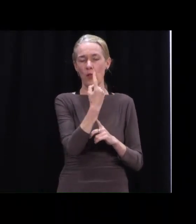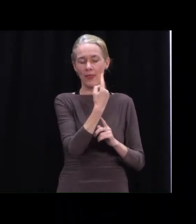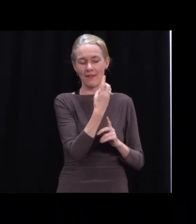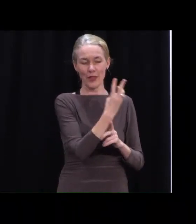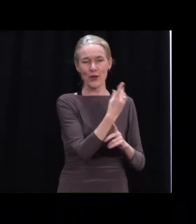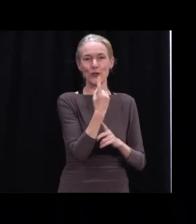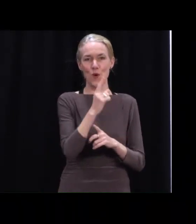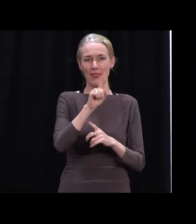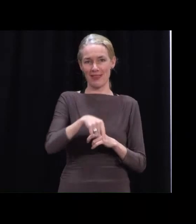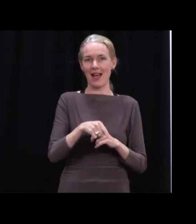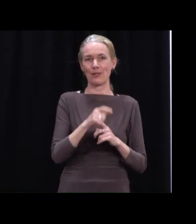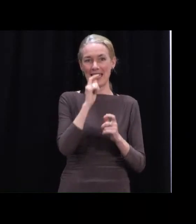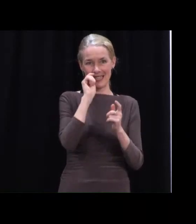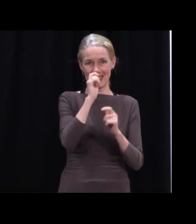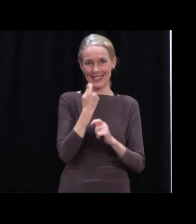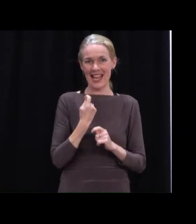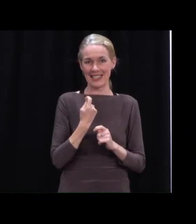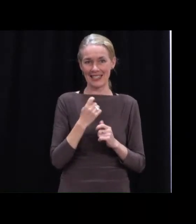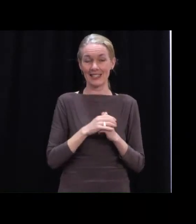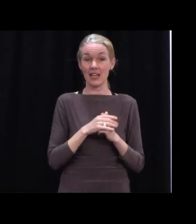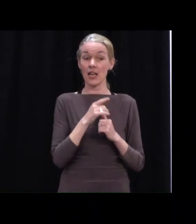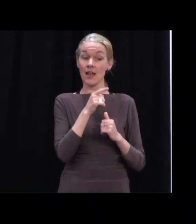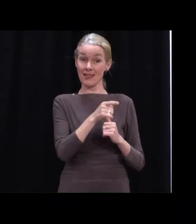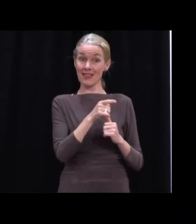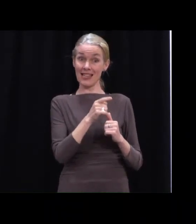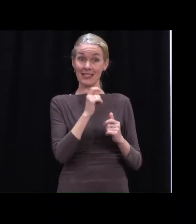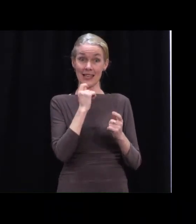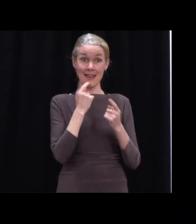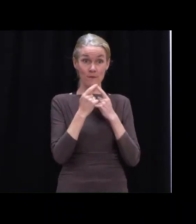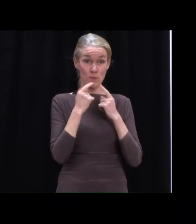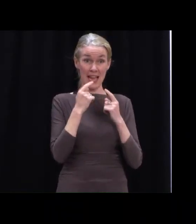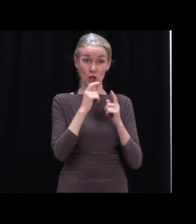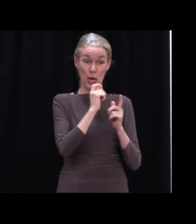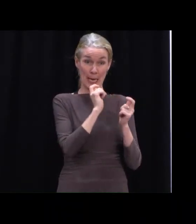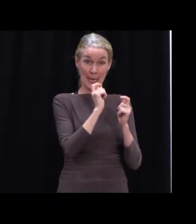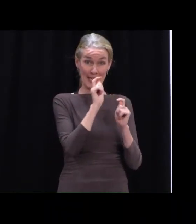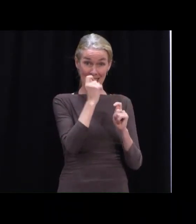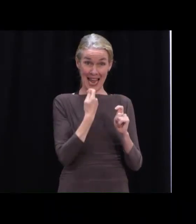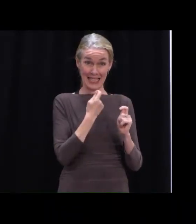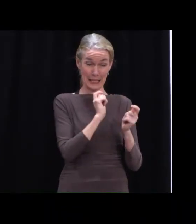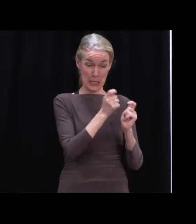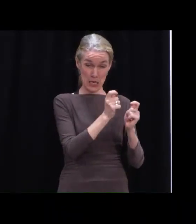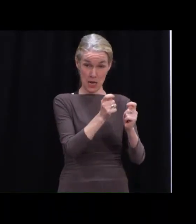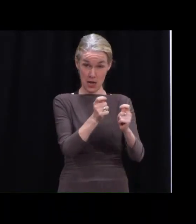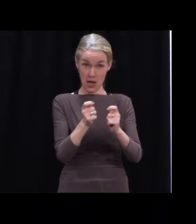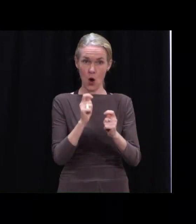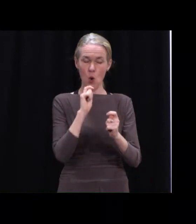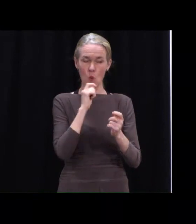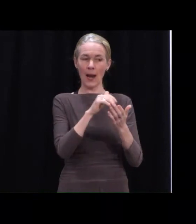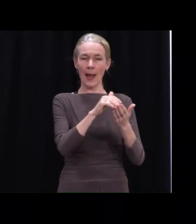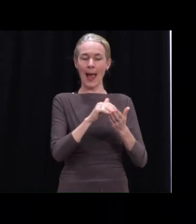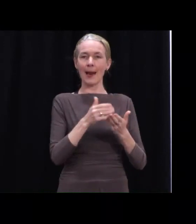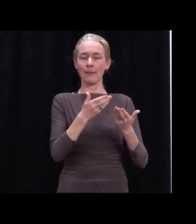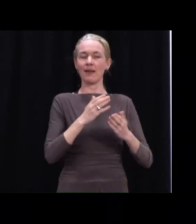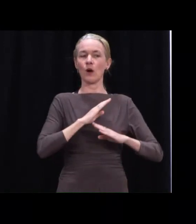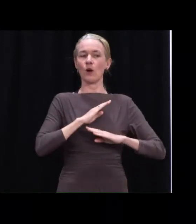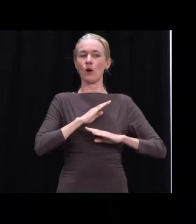up the close contacts. Our 7- day rolling age is 31,600. This